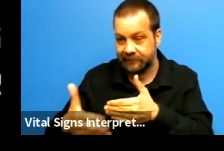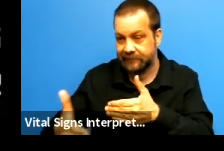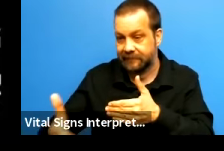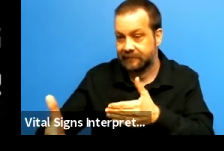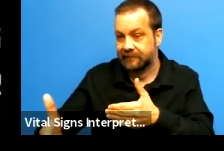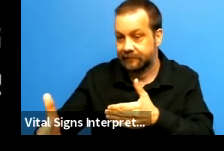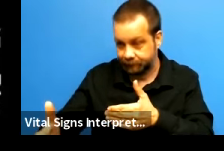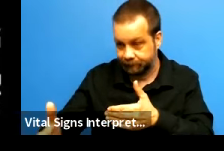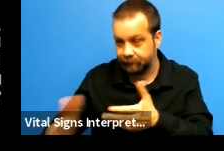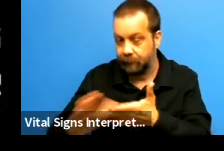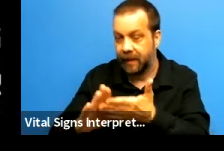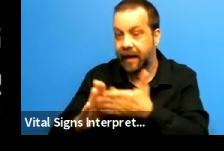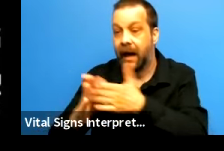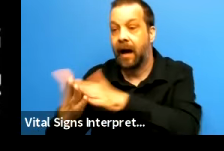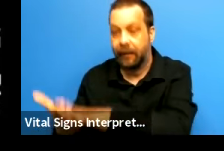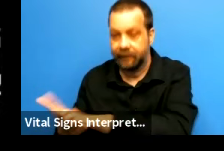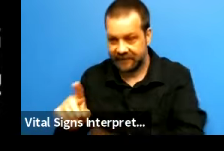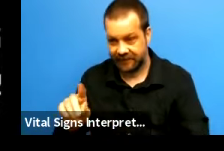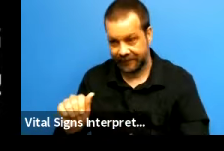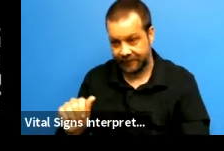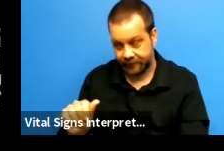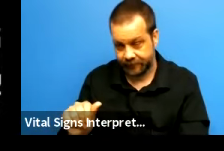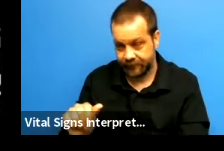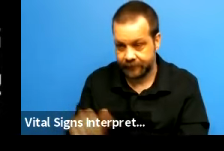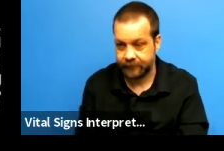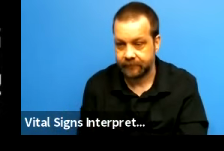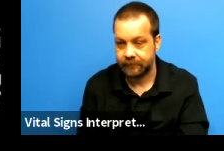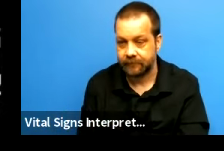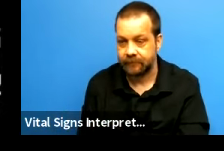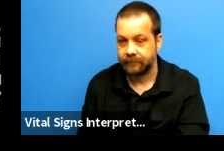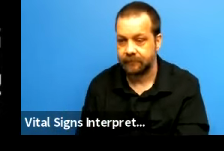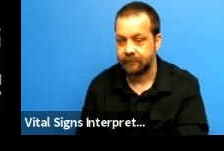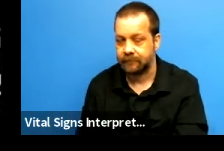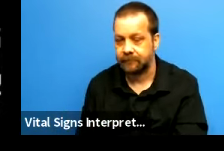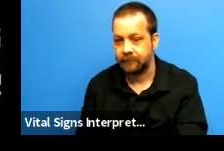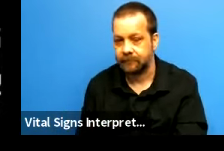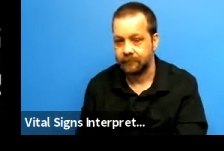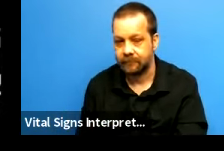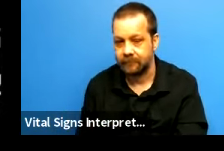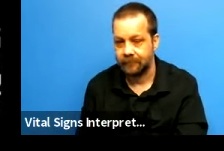We have to look at these issues on a case by case basis.